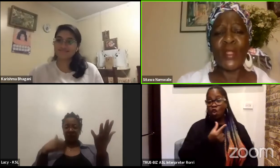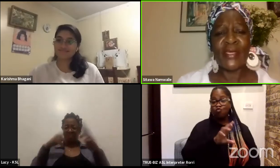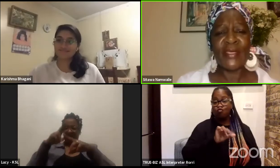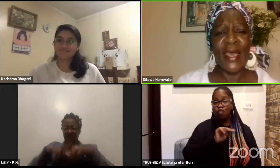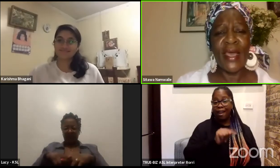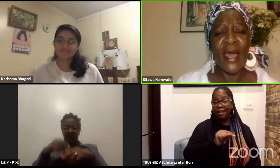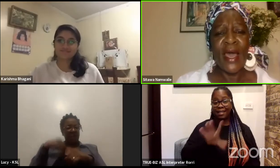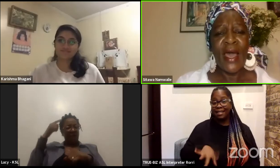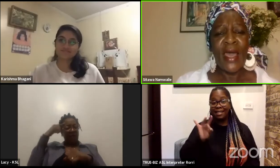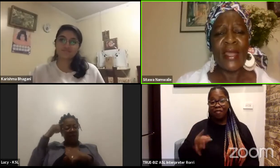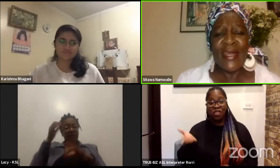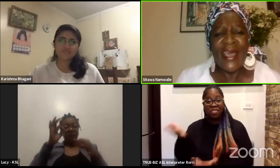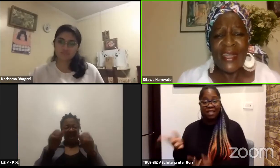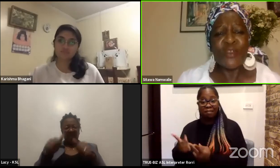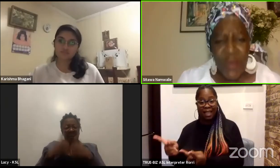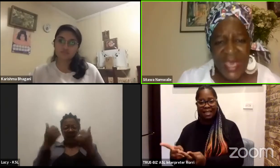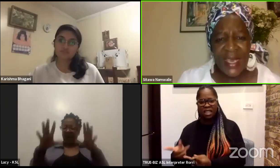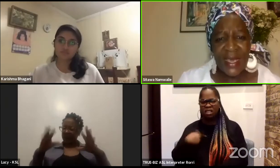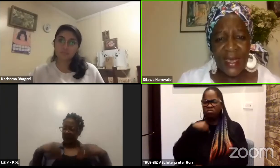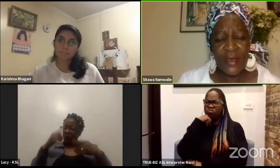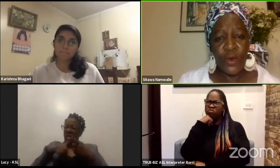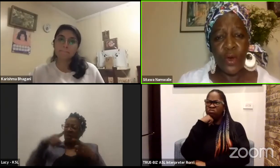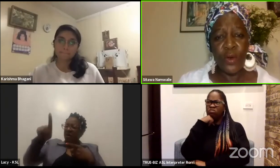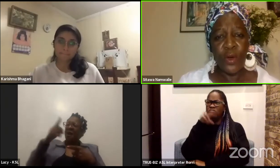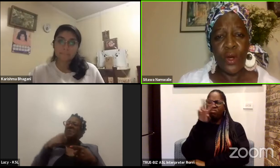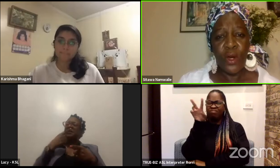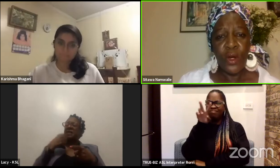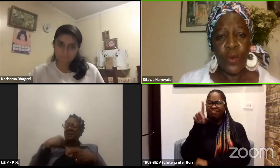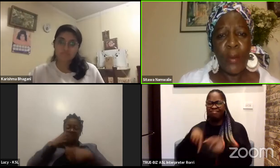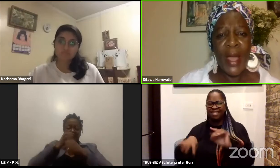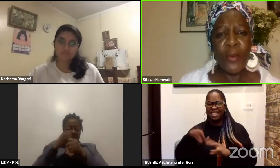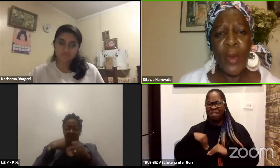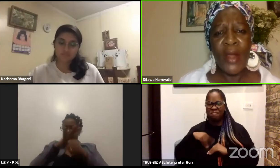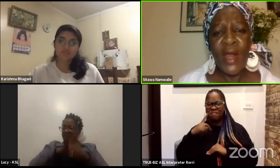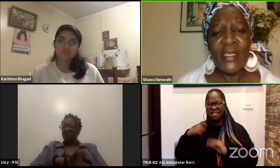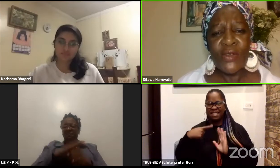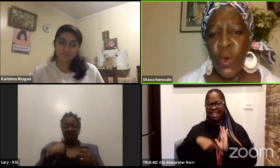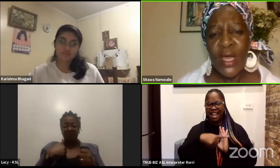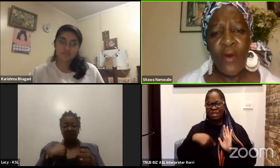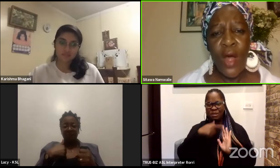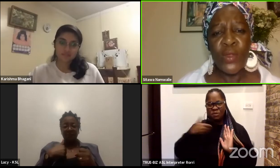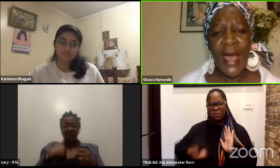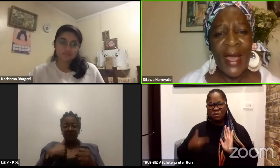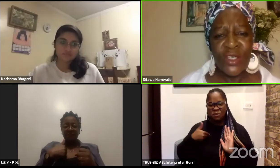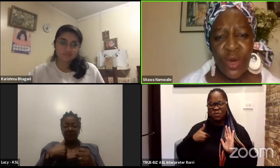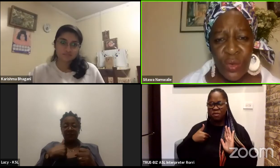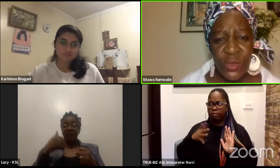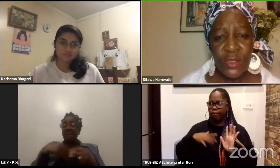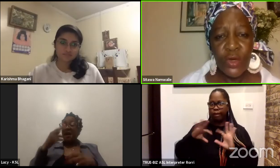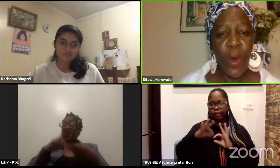what they're saying it negates me. Were my relatives walking around with their eyes closed?